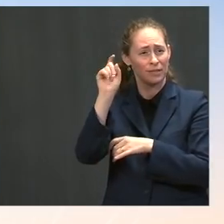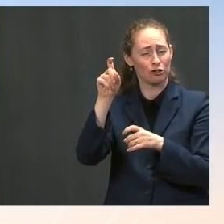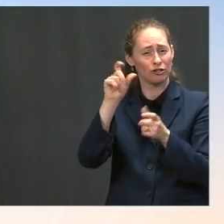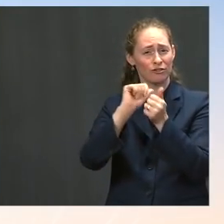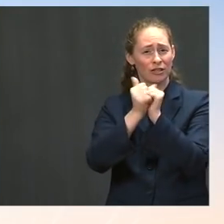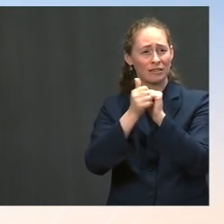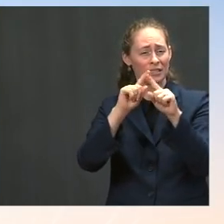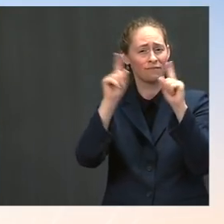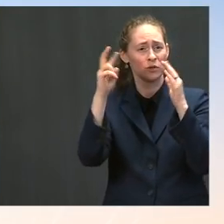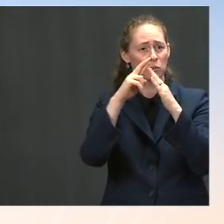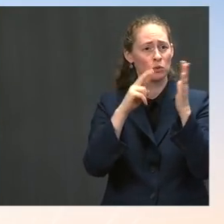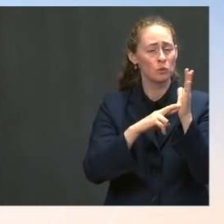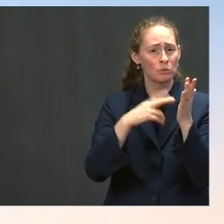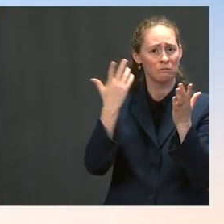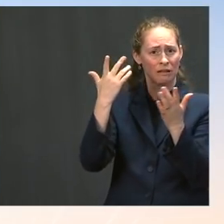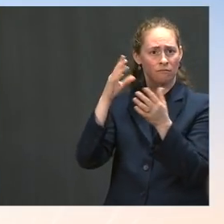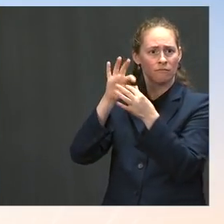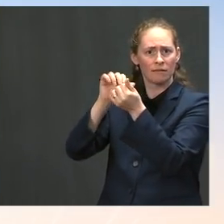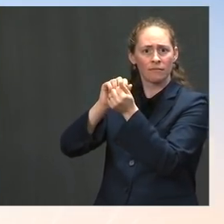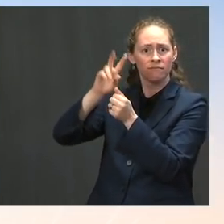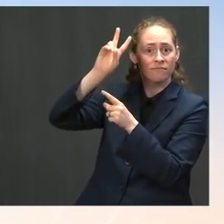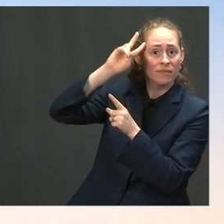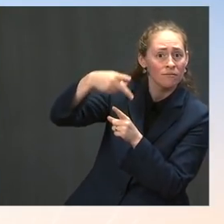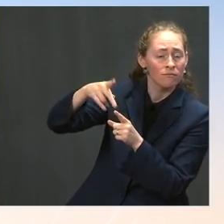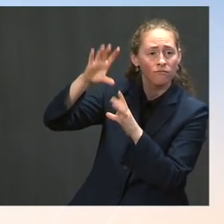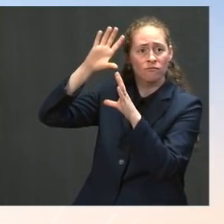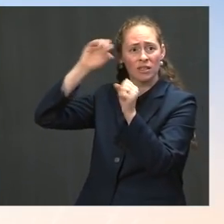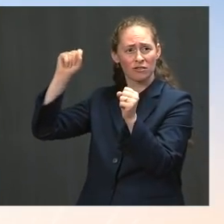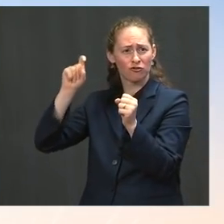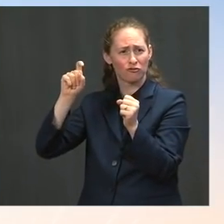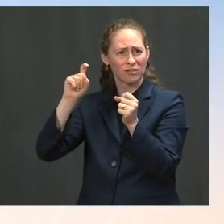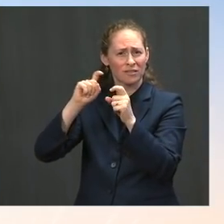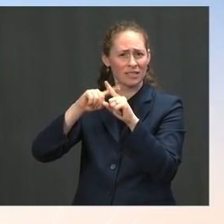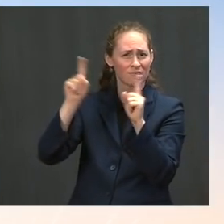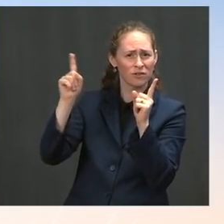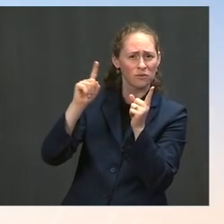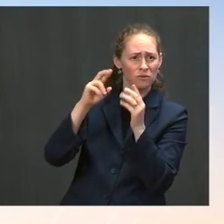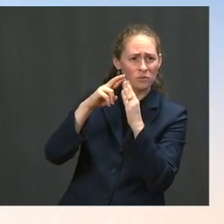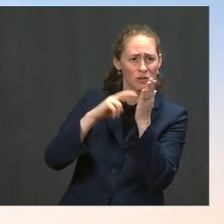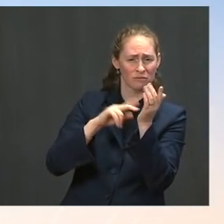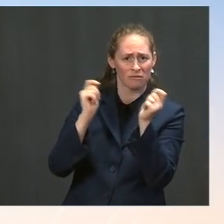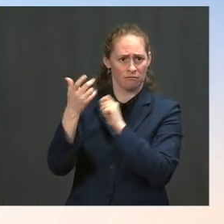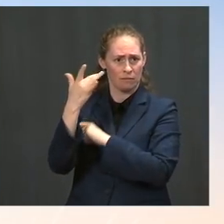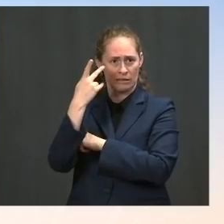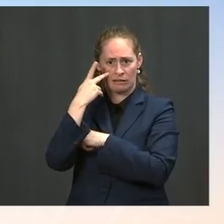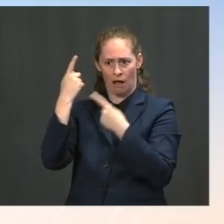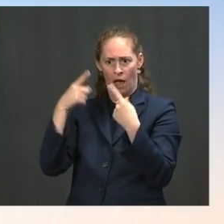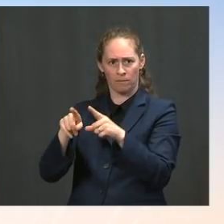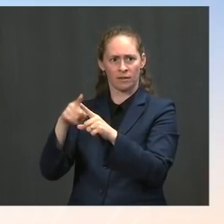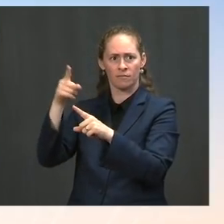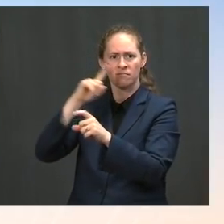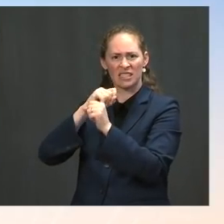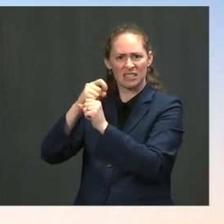other senior staff based on this set of facts -- given the fact you've always said, vaccinations,